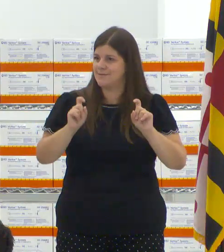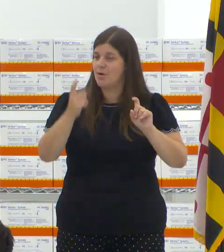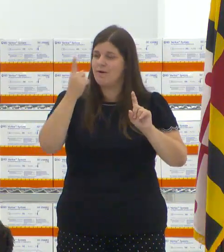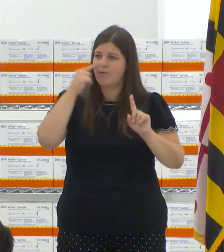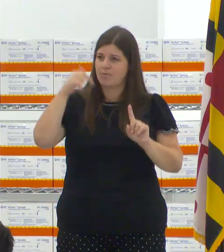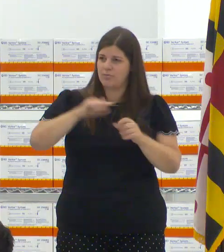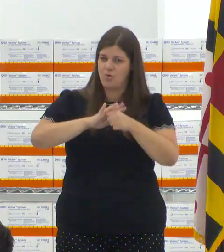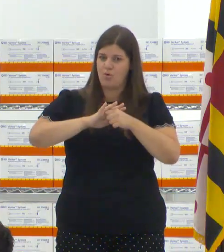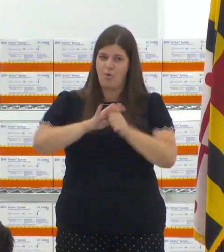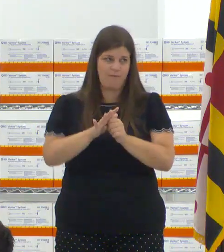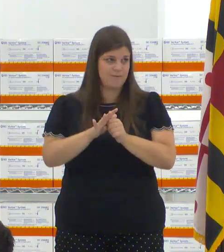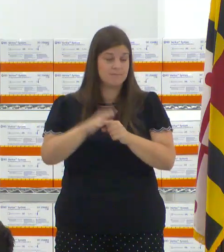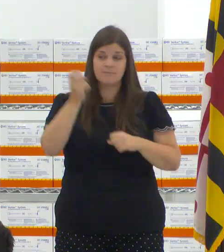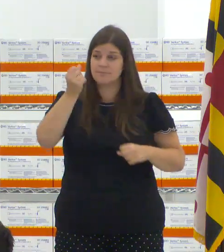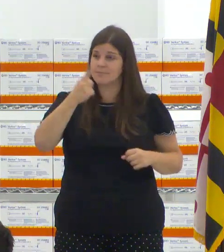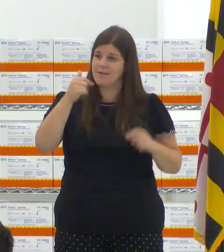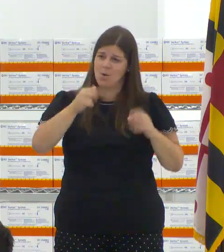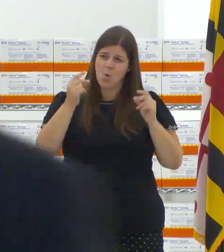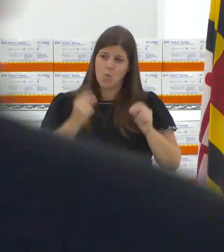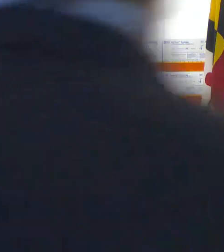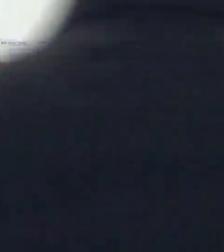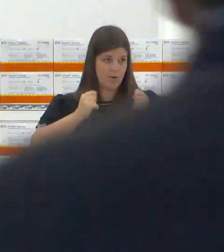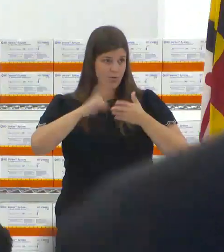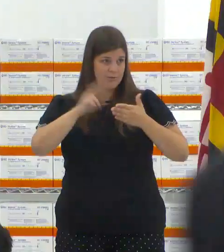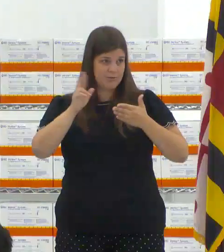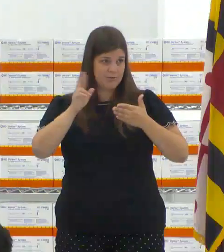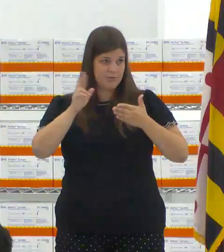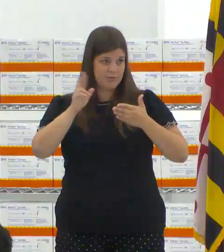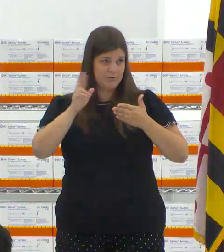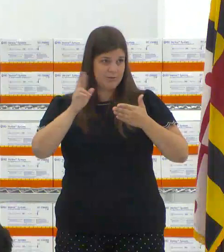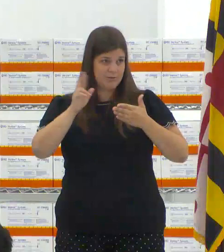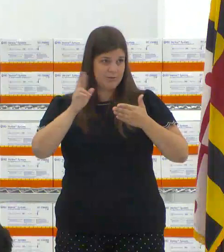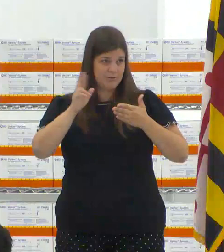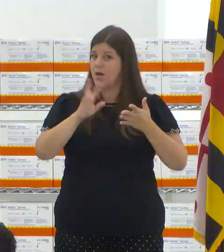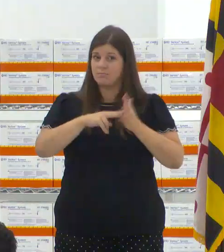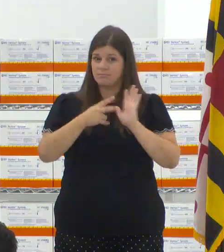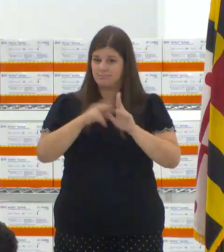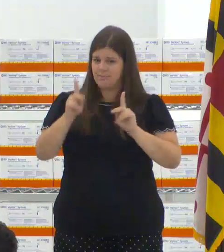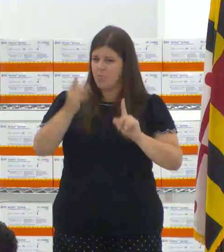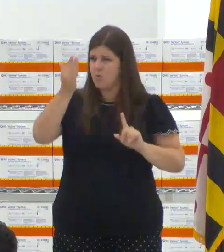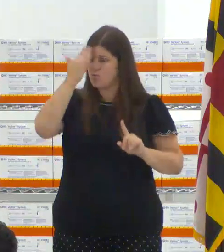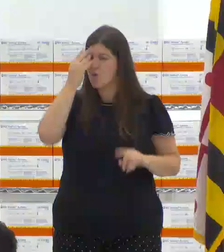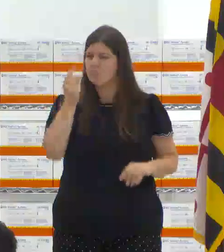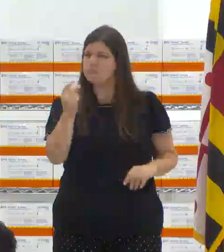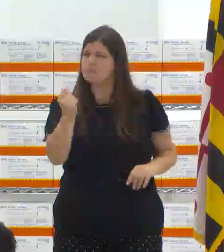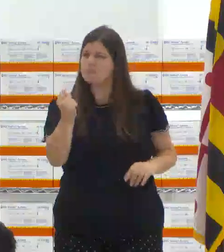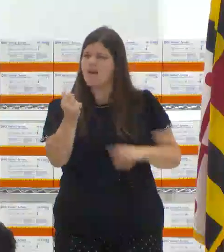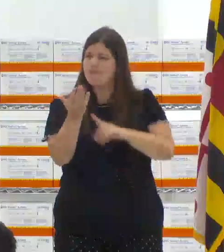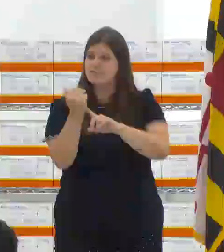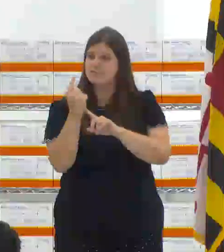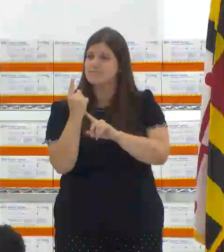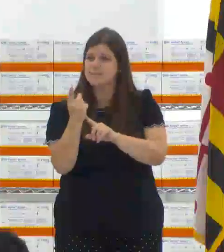homes, and in particular minority communities around the nation from a disease that is not being effectively managed.